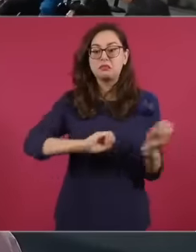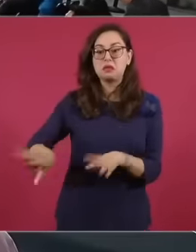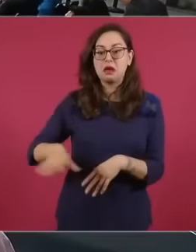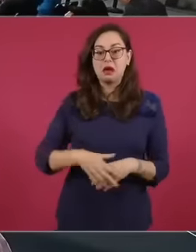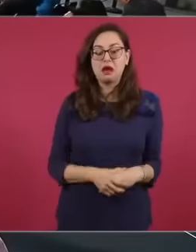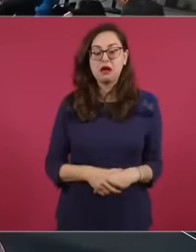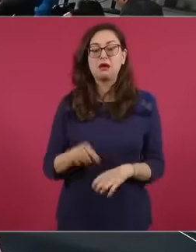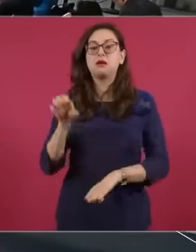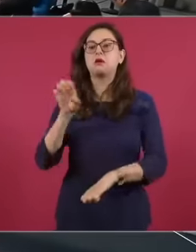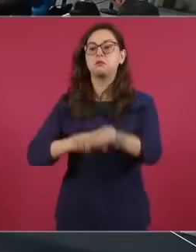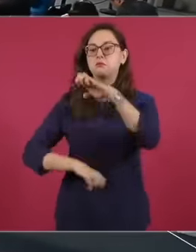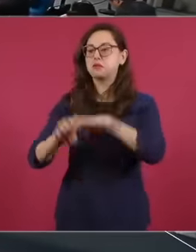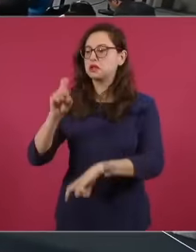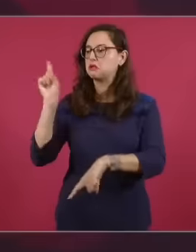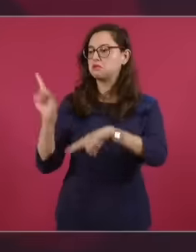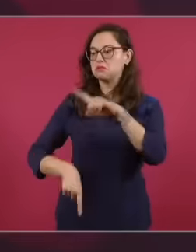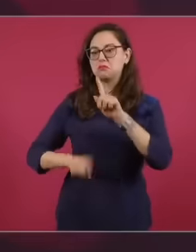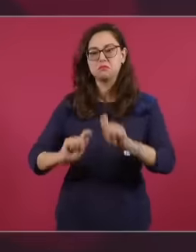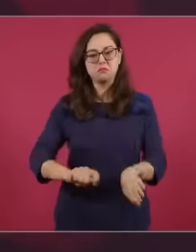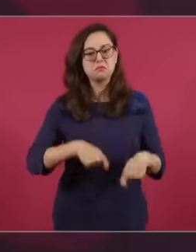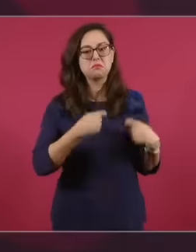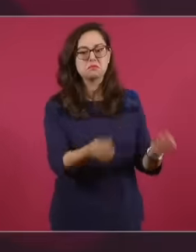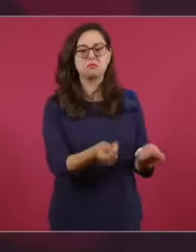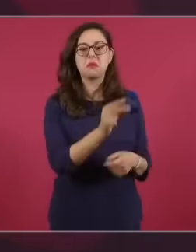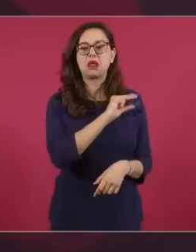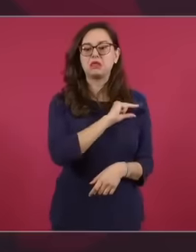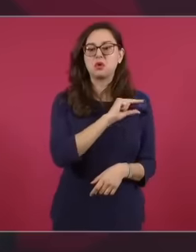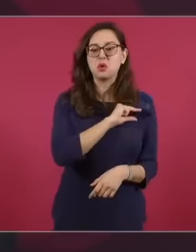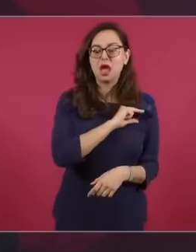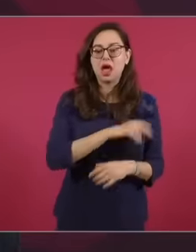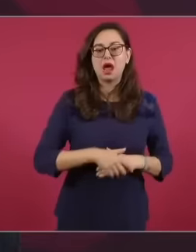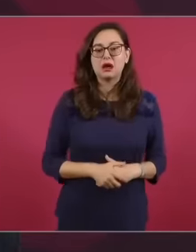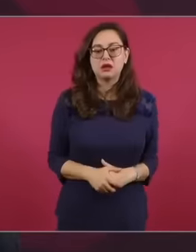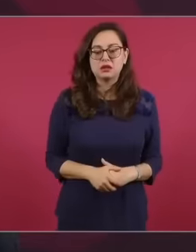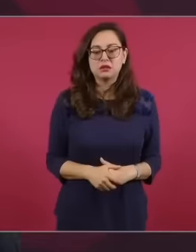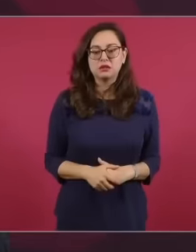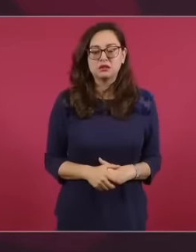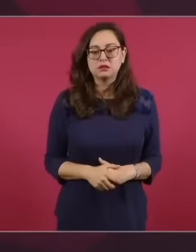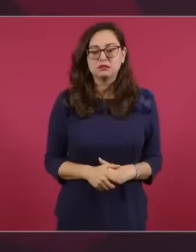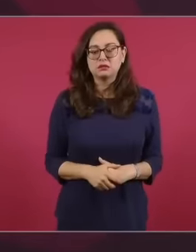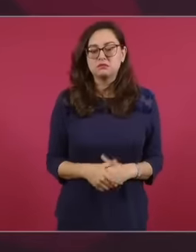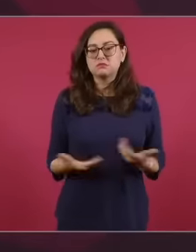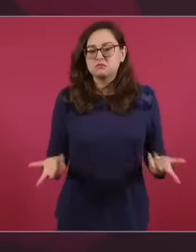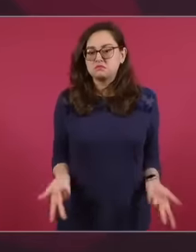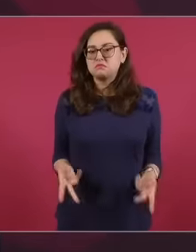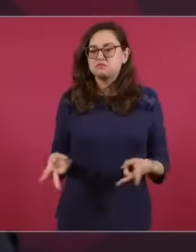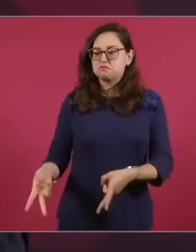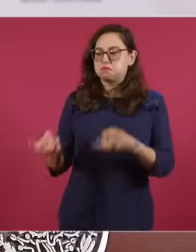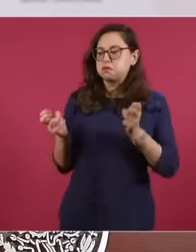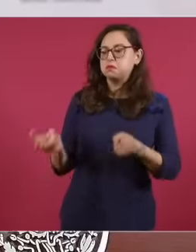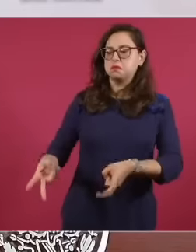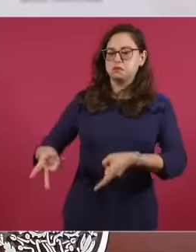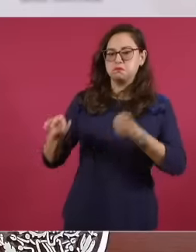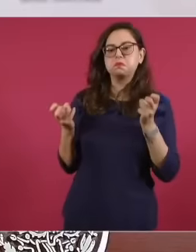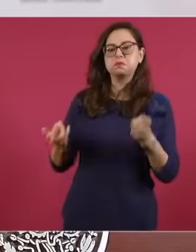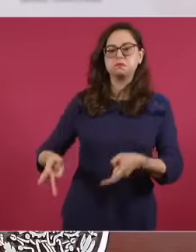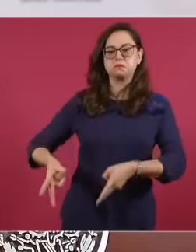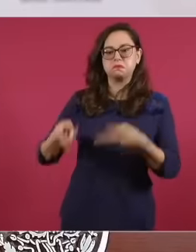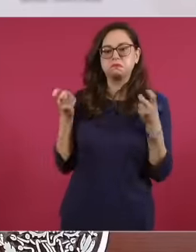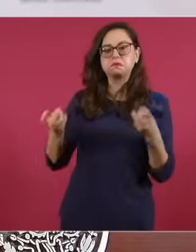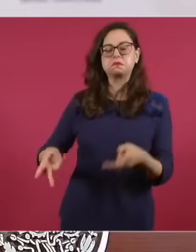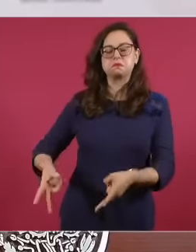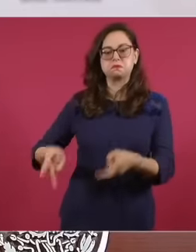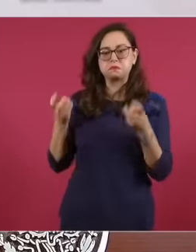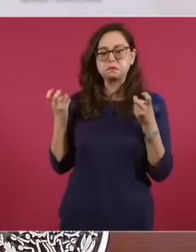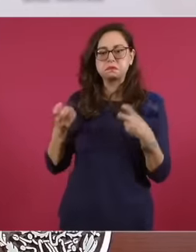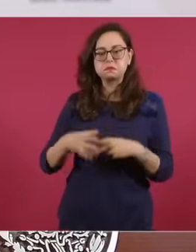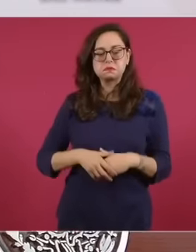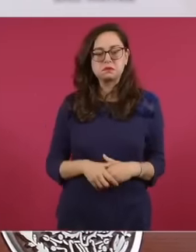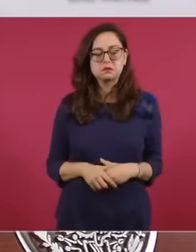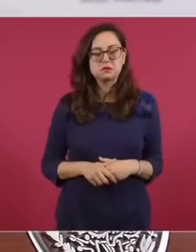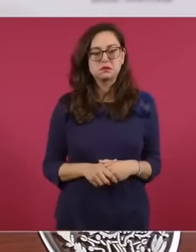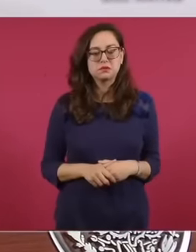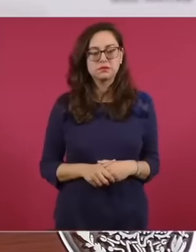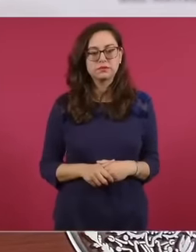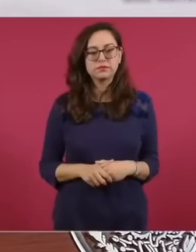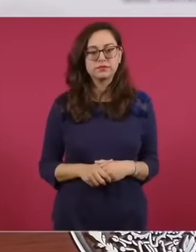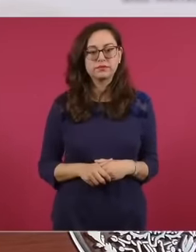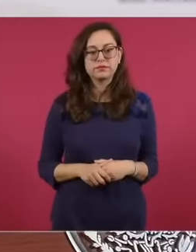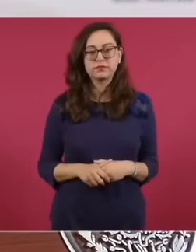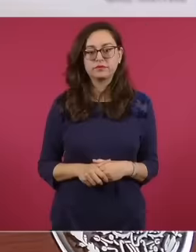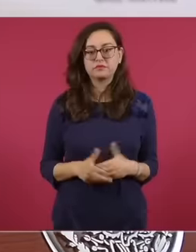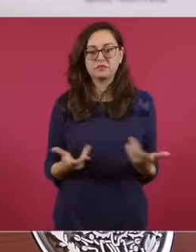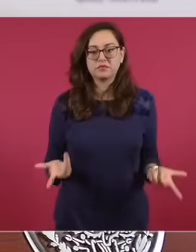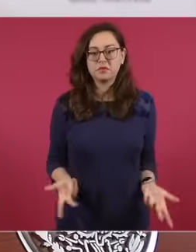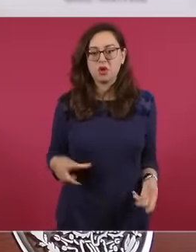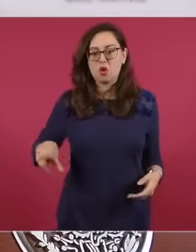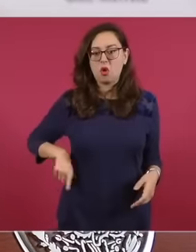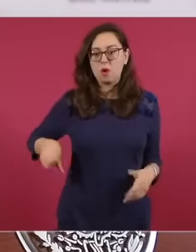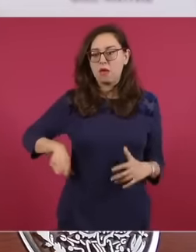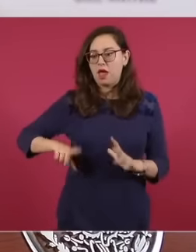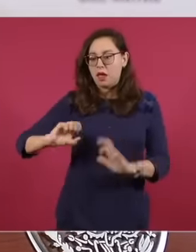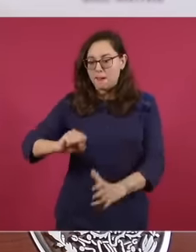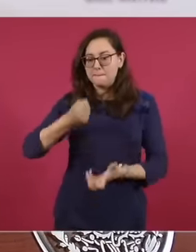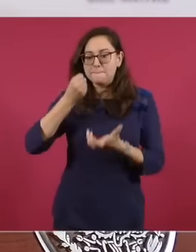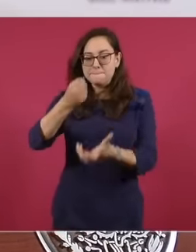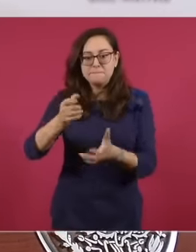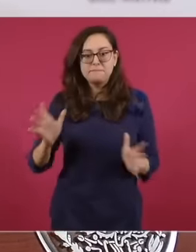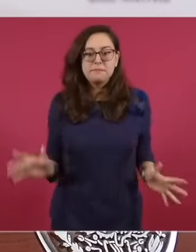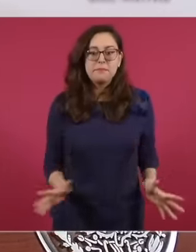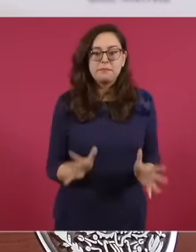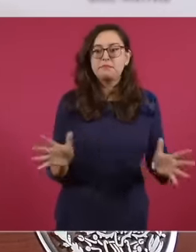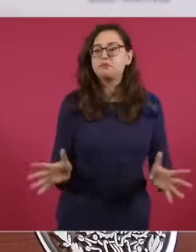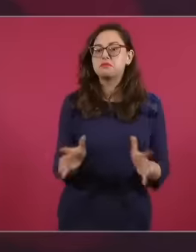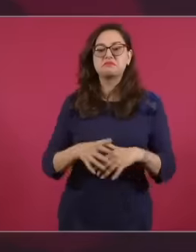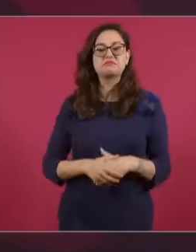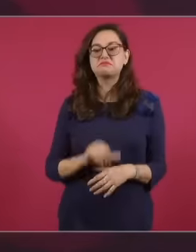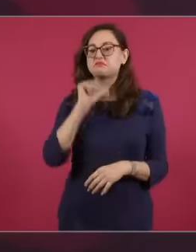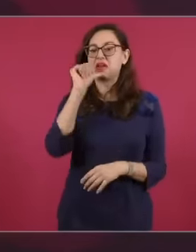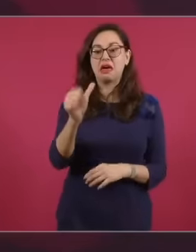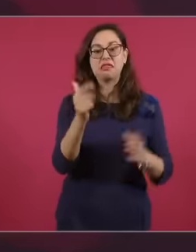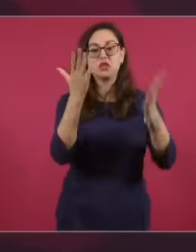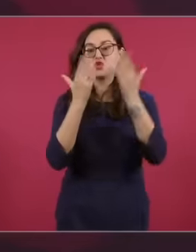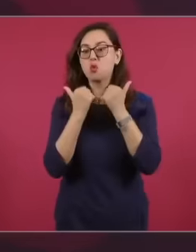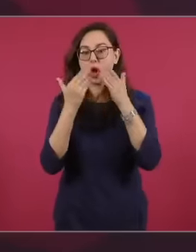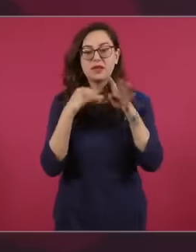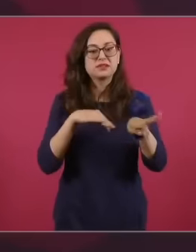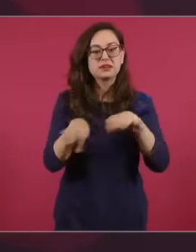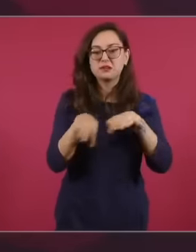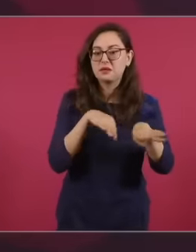companies because they dedicated themselves to looting there was no public investment they did not create jobs, imagine